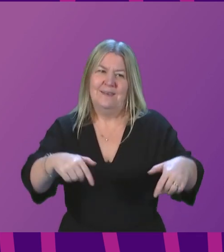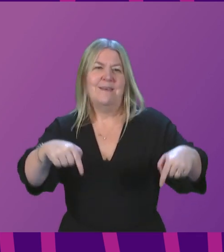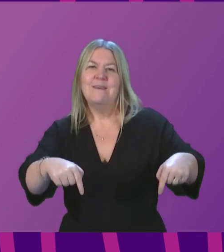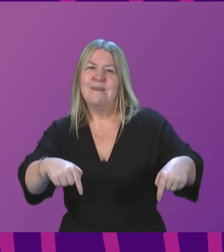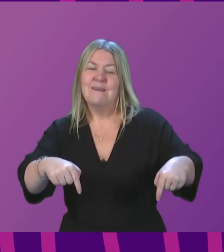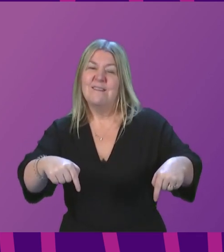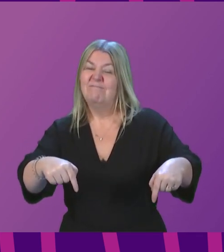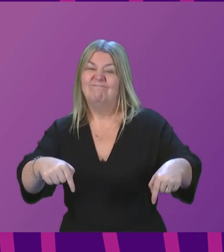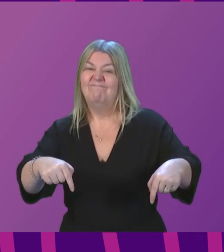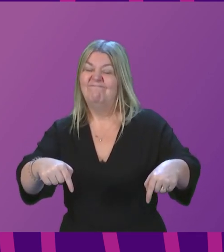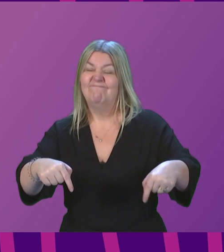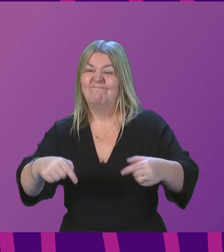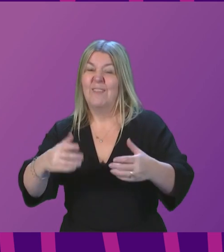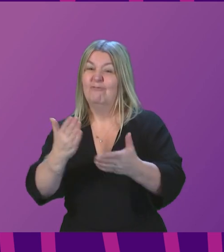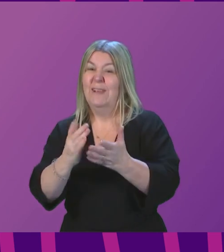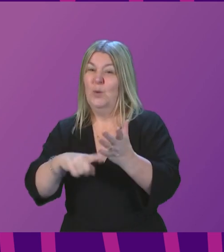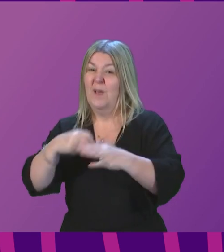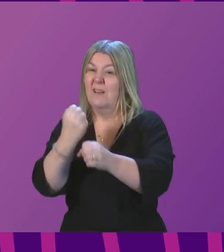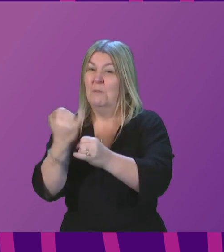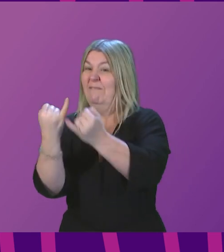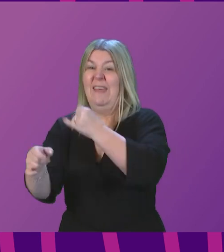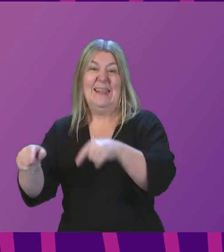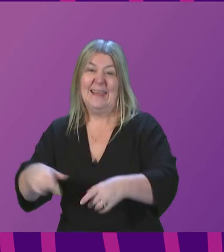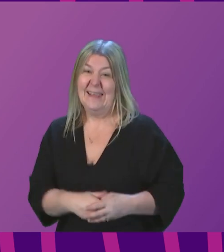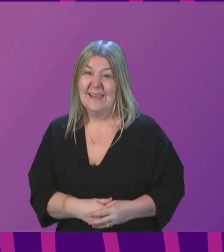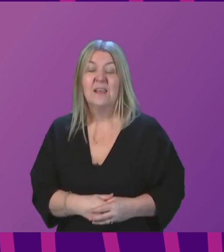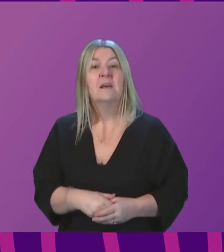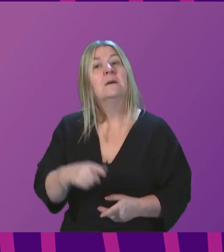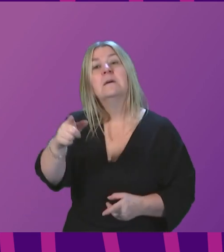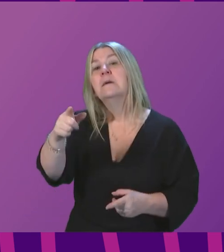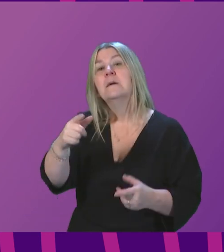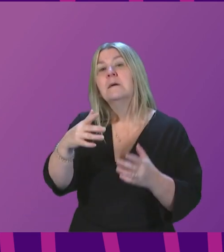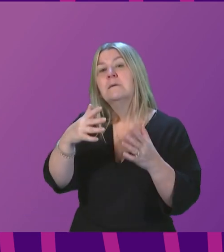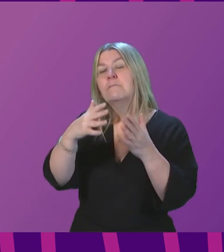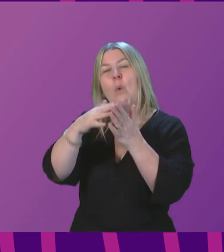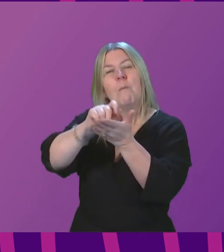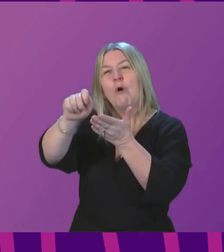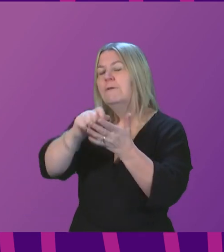The Home Office has not yet shared its review of the tragedy at the Park Inn but, as I said,